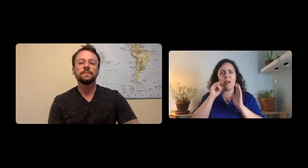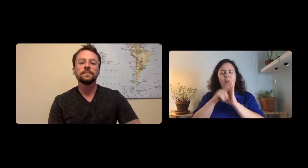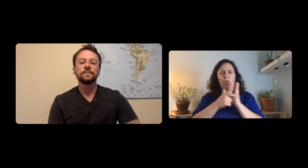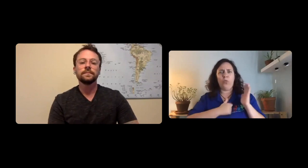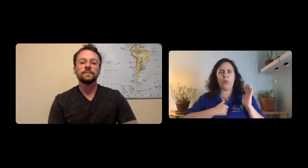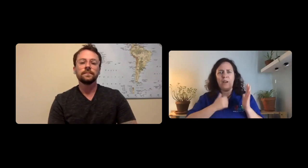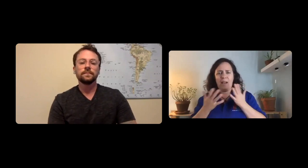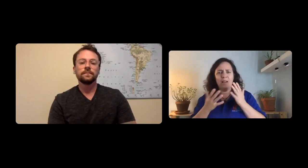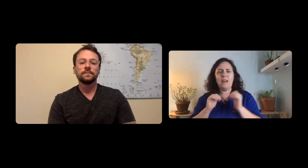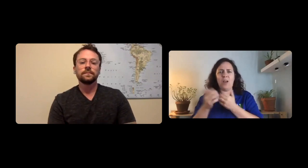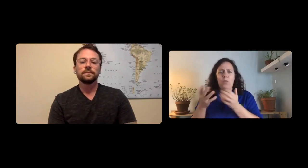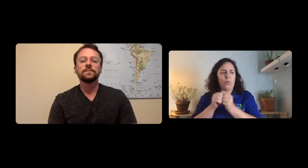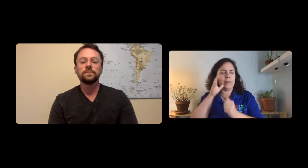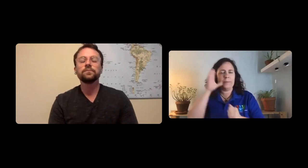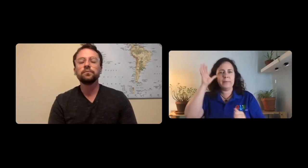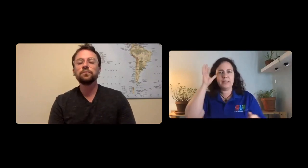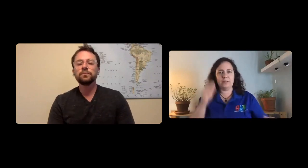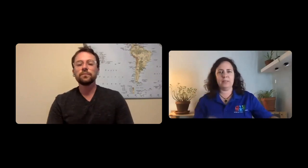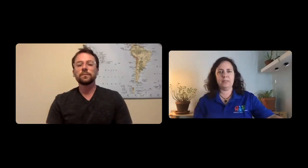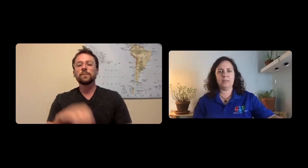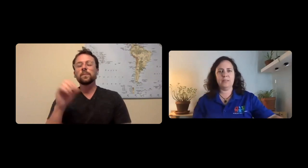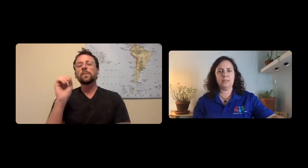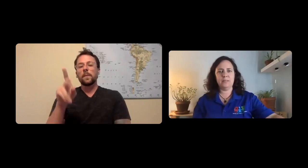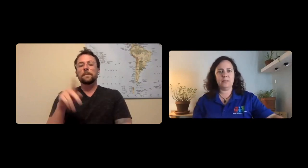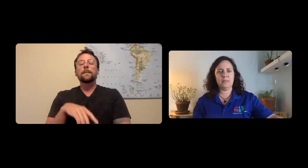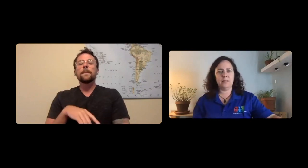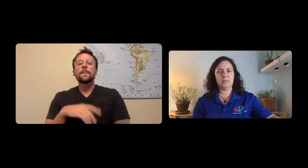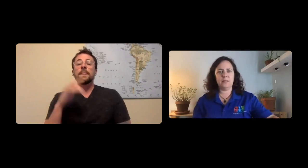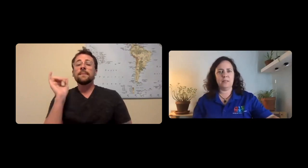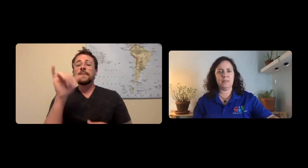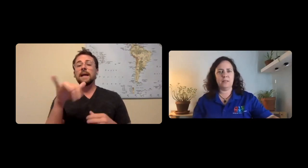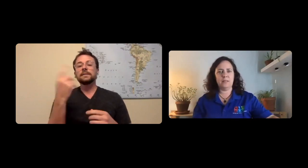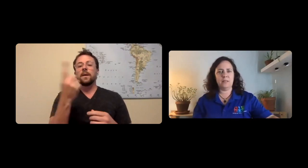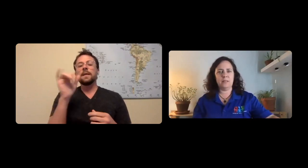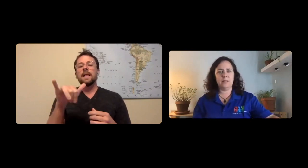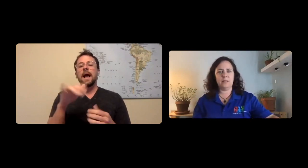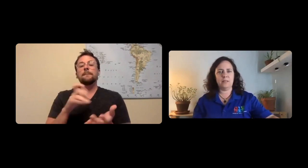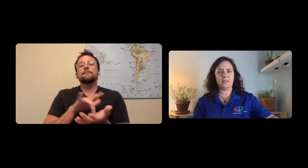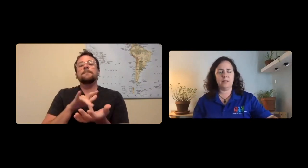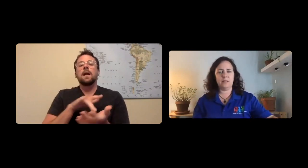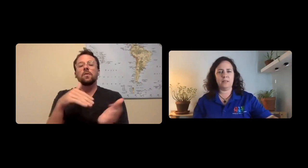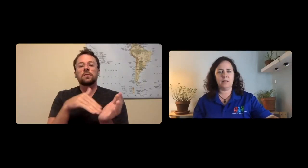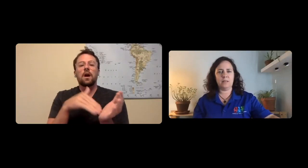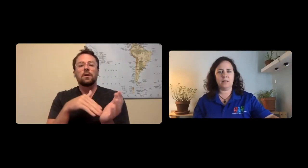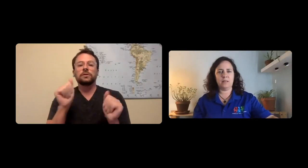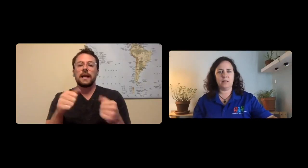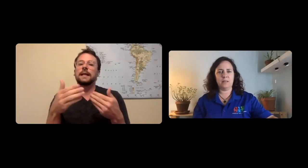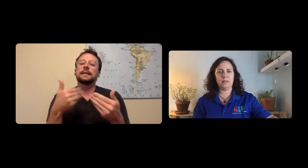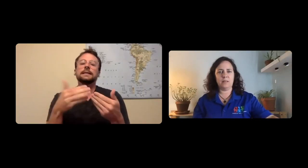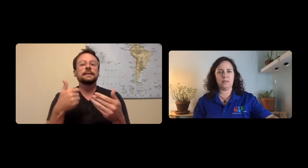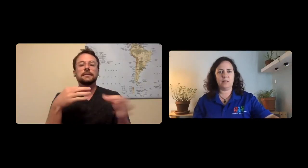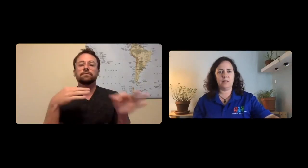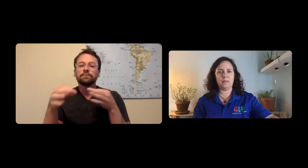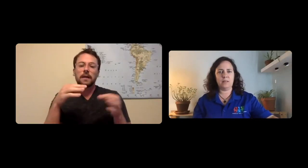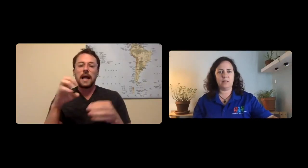If they are worrying their child may want to transition but may later regret it? > Uh-huh.